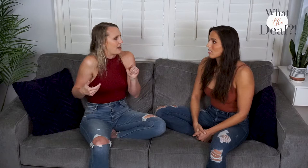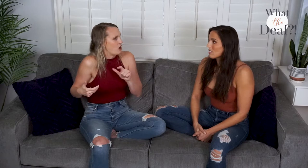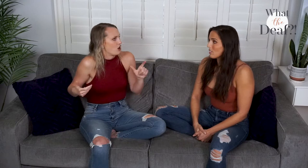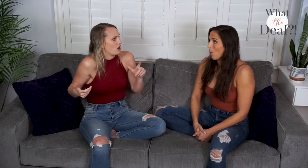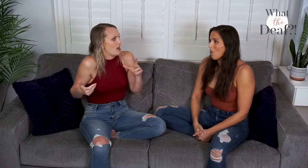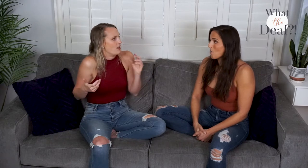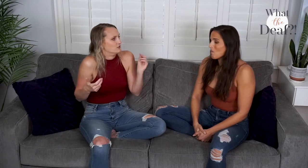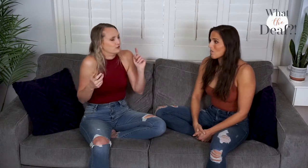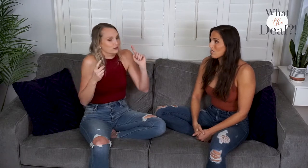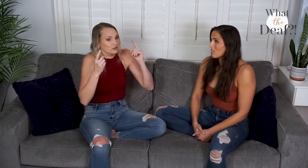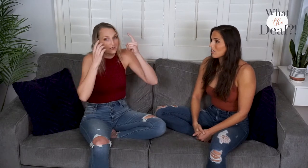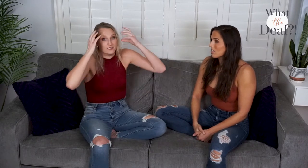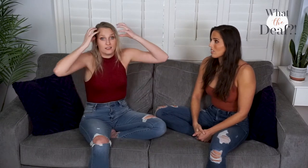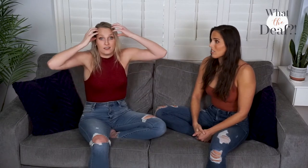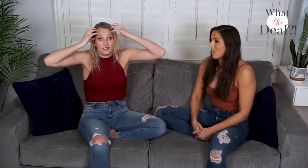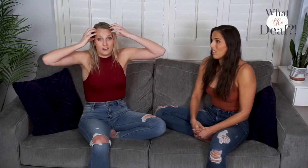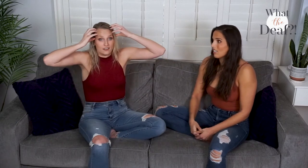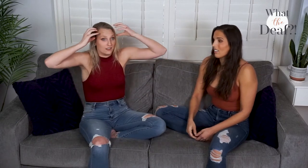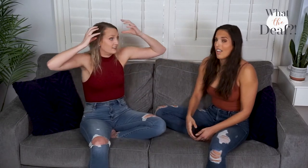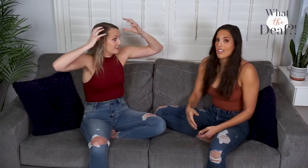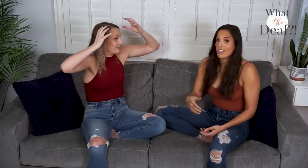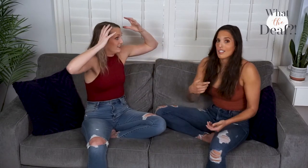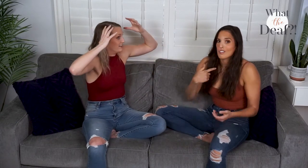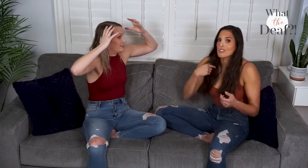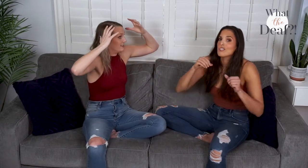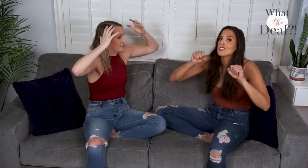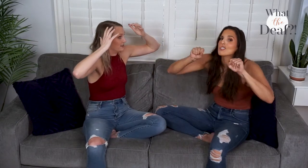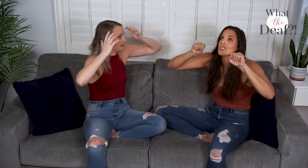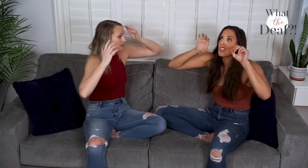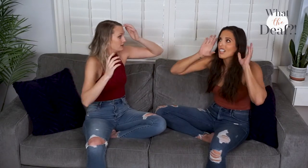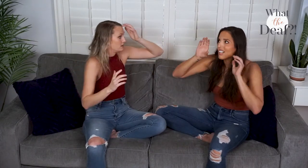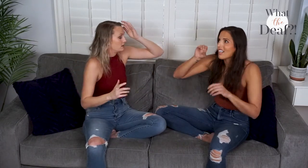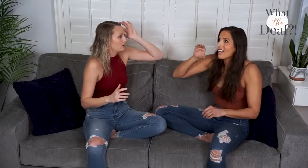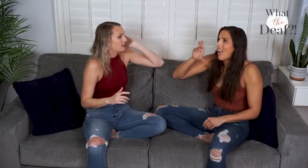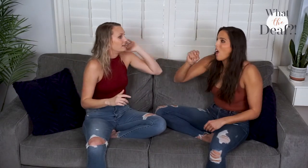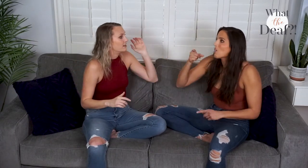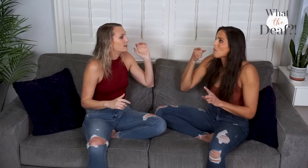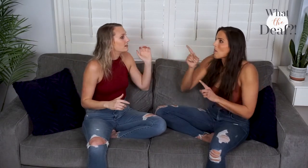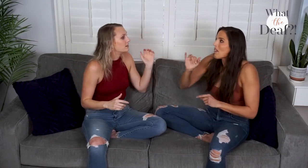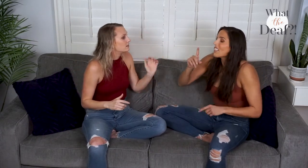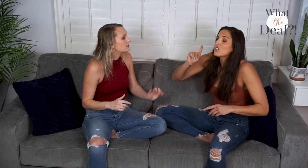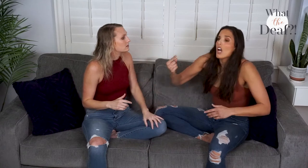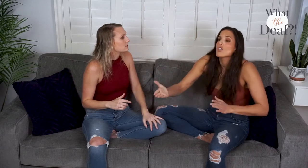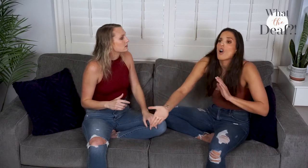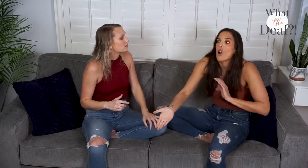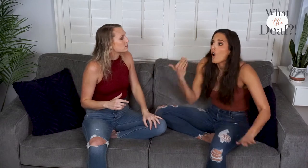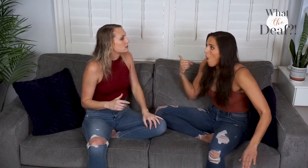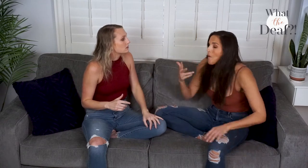And so I’m just like oh my goodness, like I– We were freaking out, where I was just yelling at Carly,